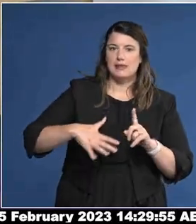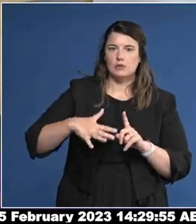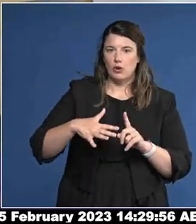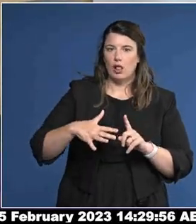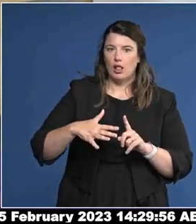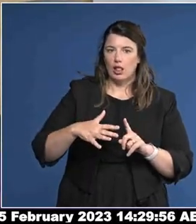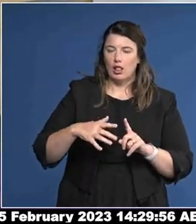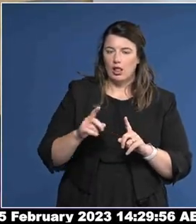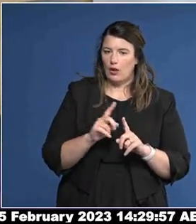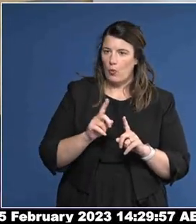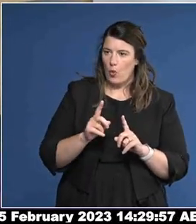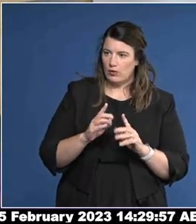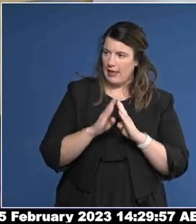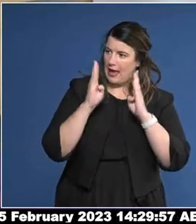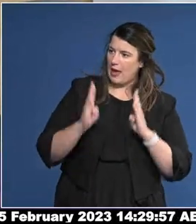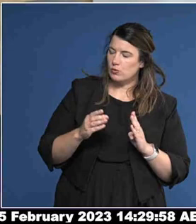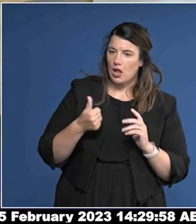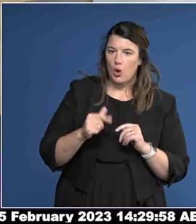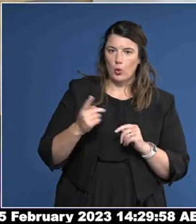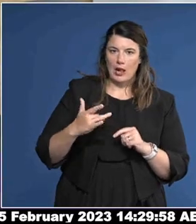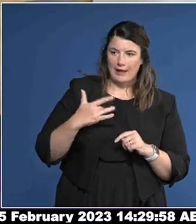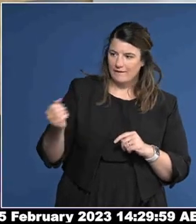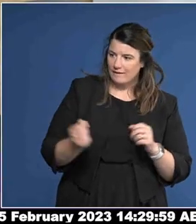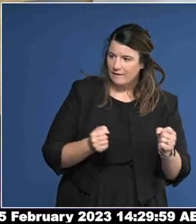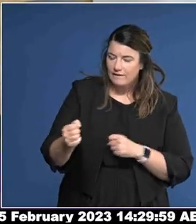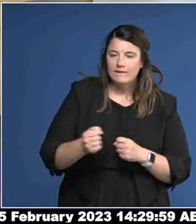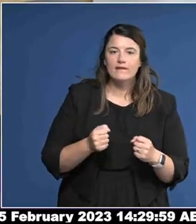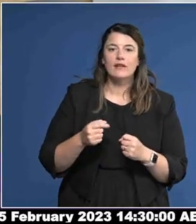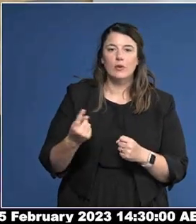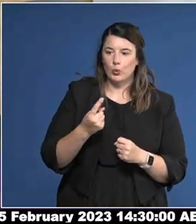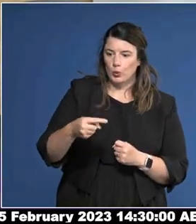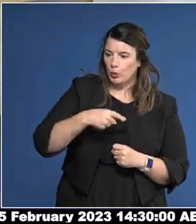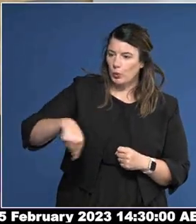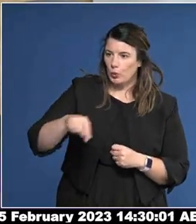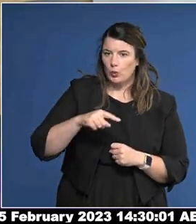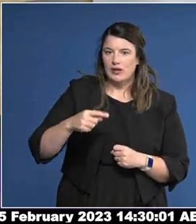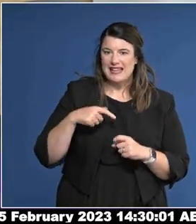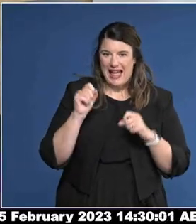to understanding and addressing the extent of violence and abuse that may occur.